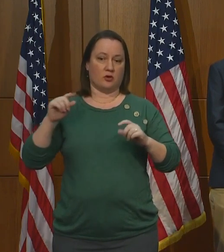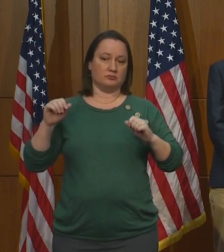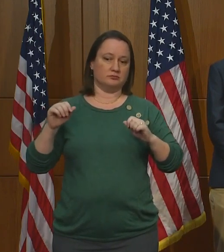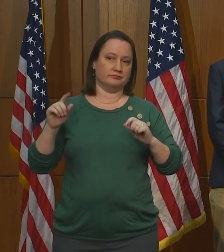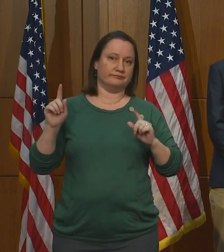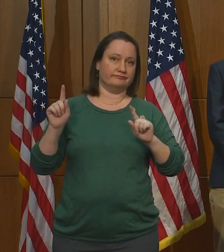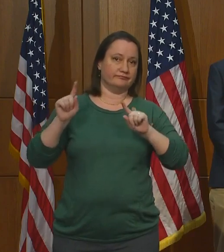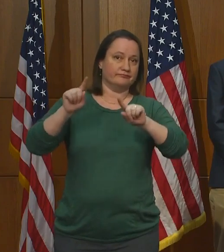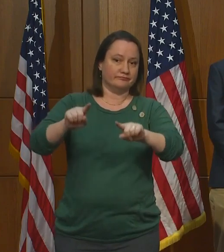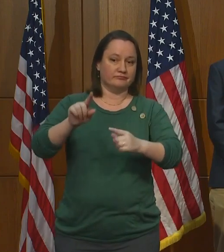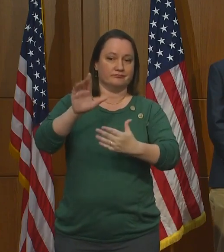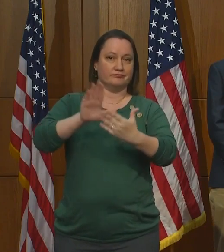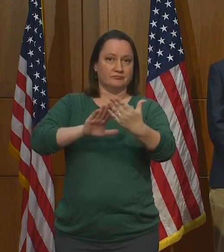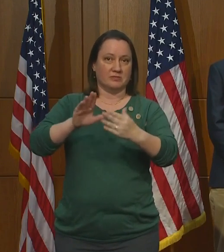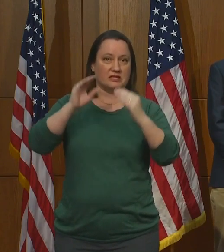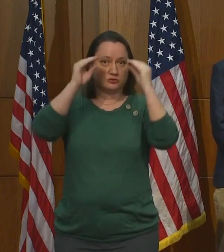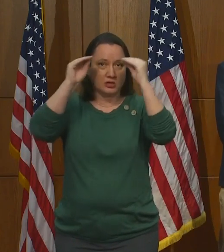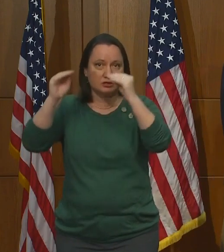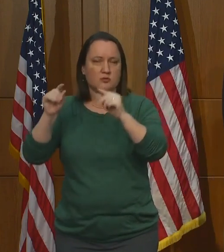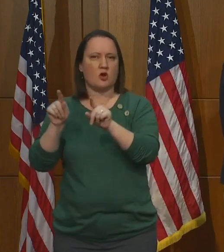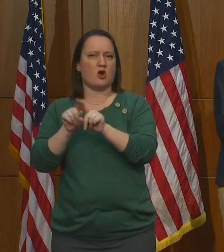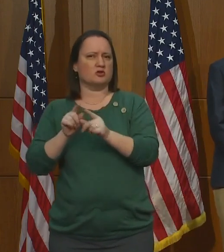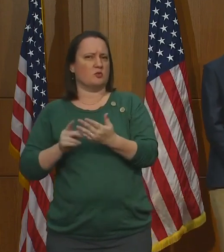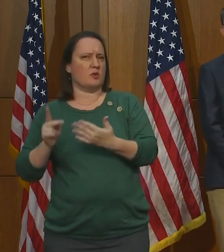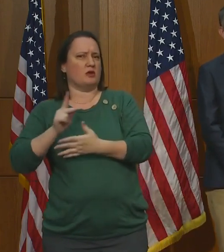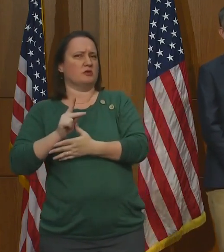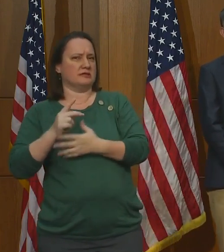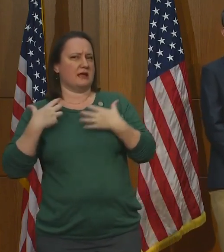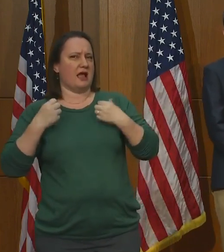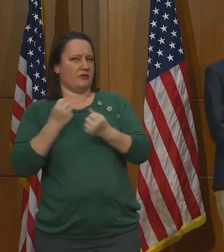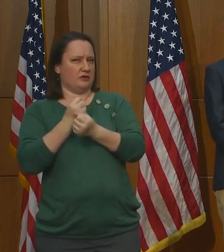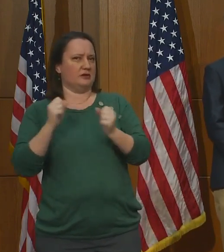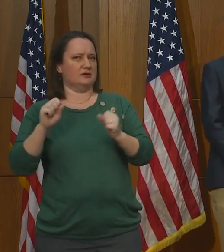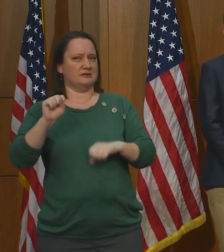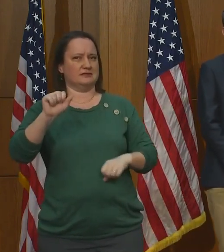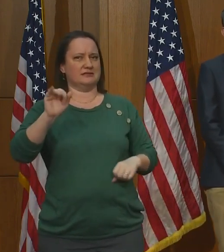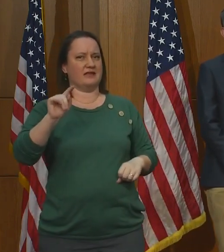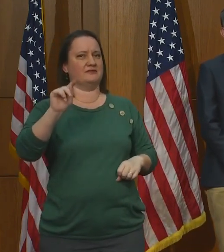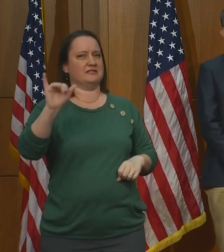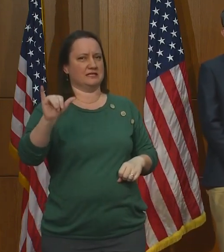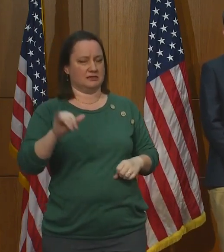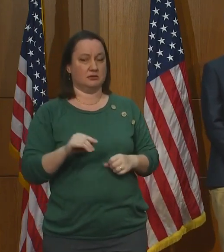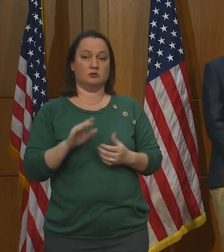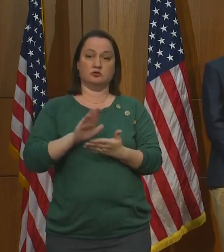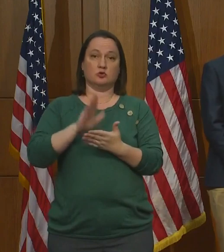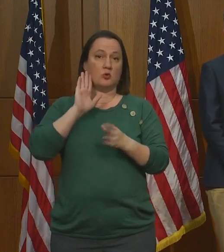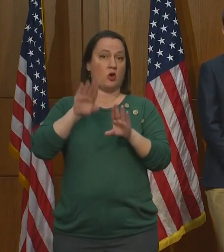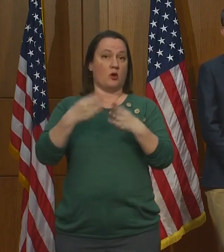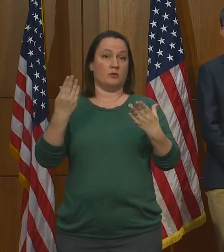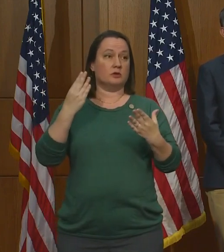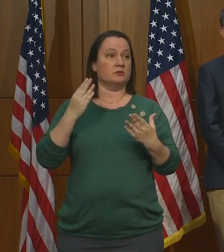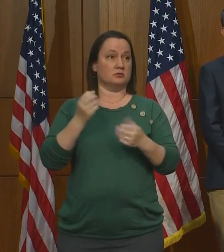OPPORTUNITIES FOR IN PERSON INSTRUCTION WHILE PRIORITIZING THE HEALTH AND SAFETY OF